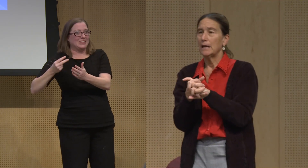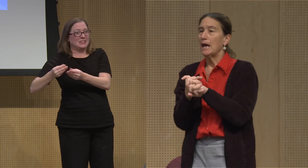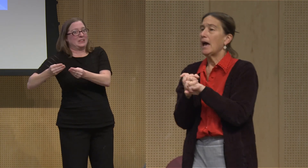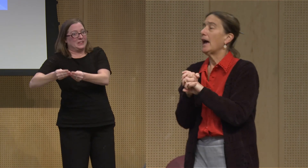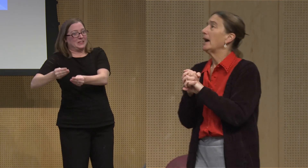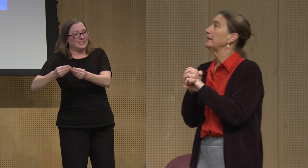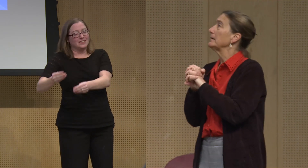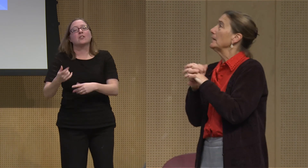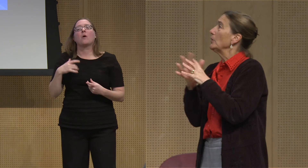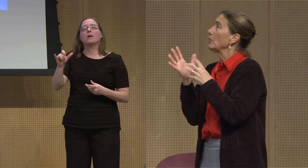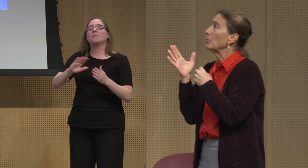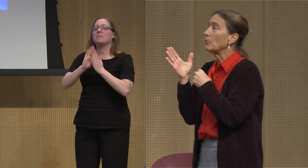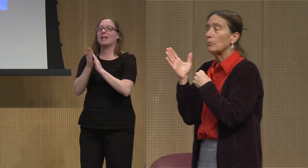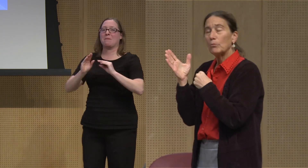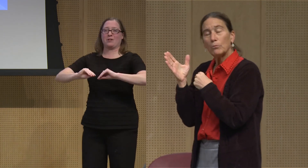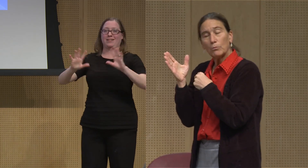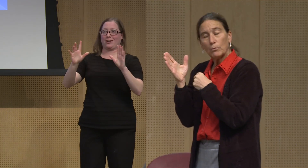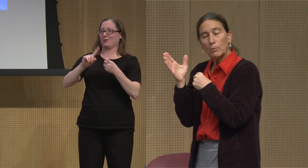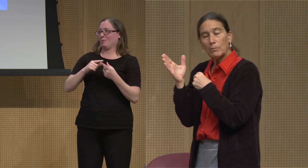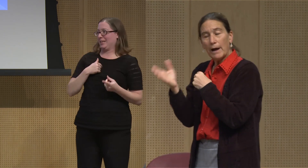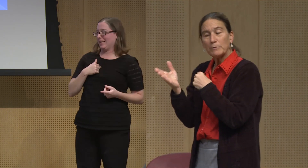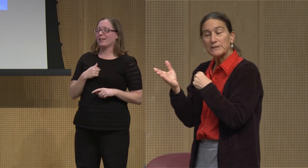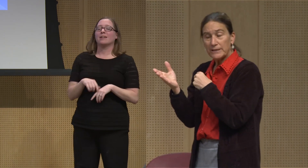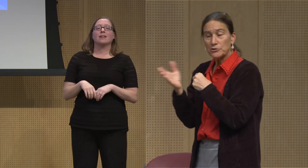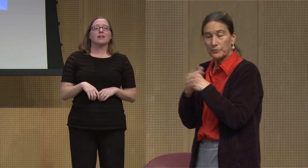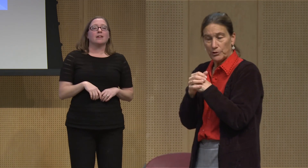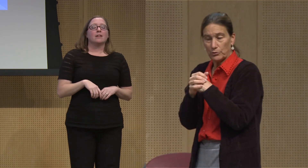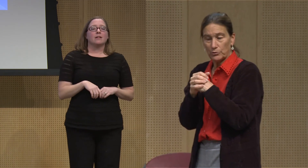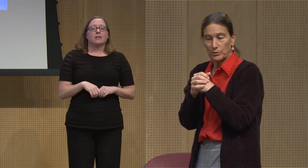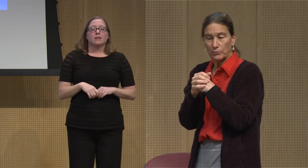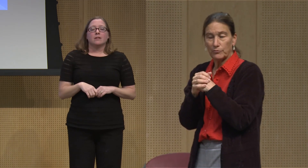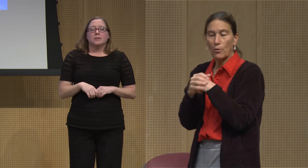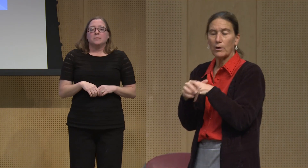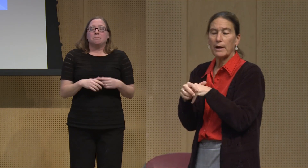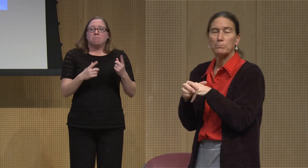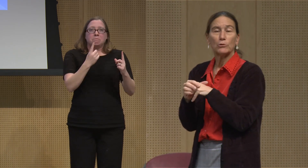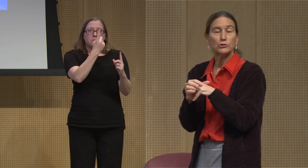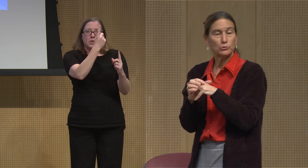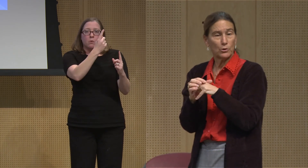AND I WAS INTERVIEWED FOR A BROCHURE THAT